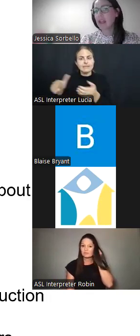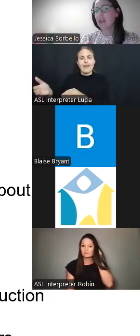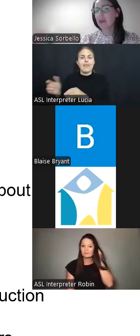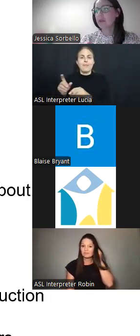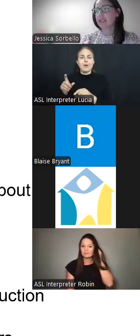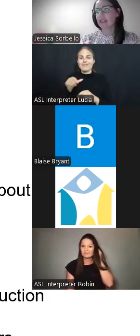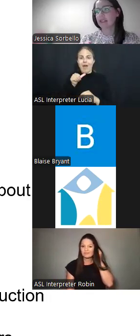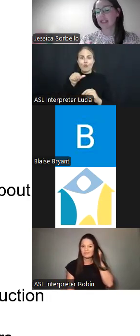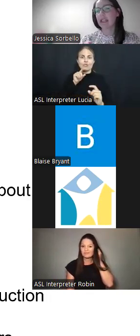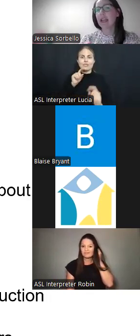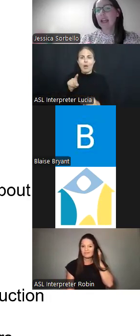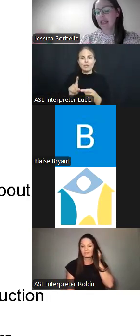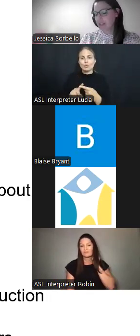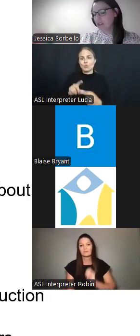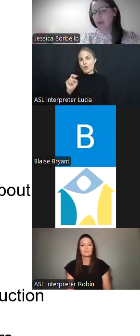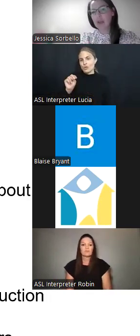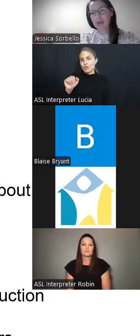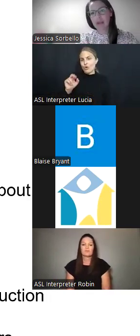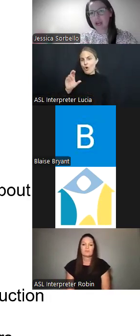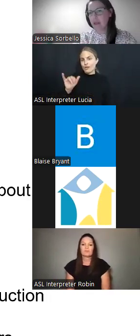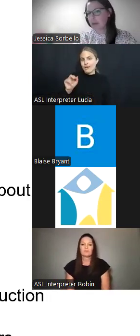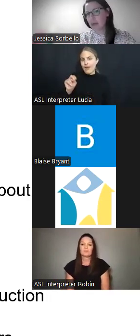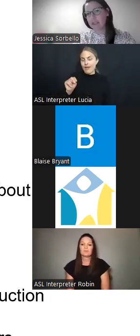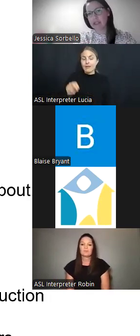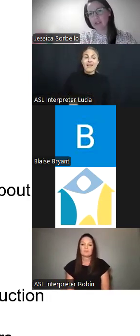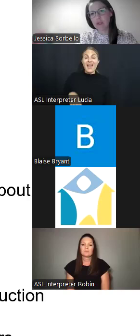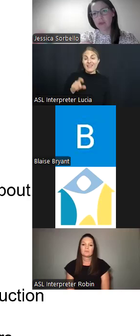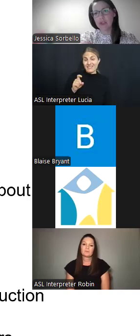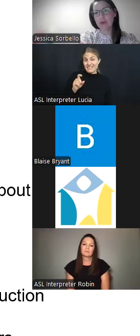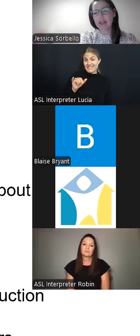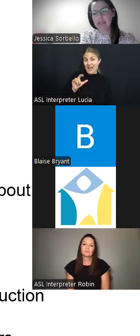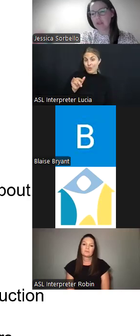of abscess and wounds and things like that. But